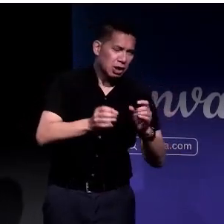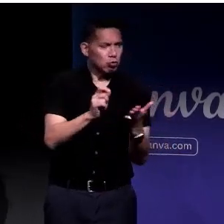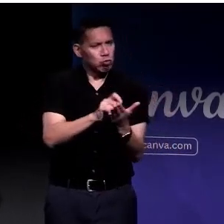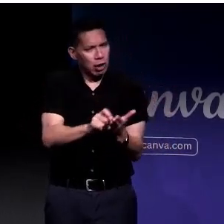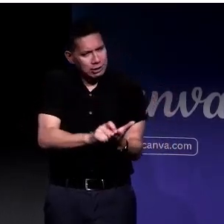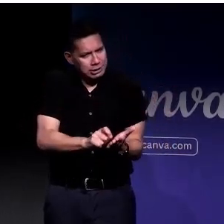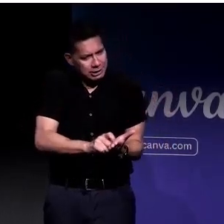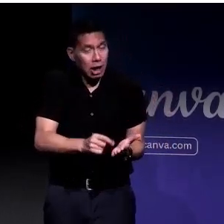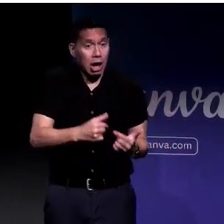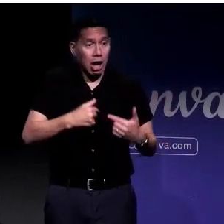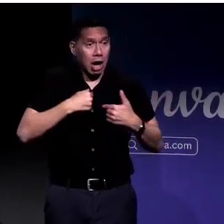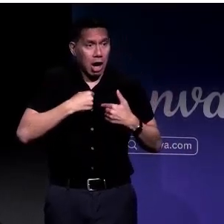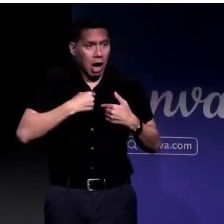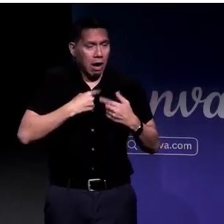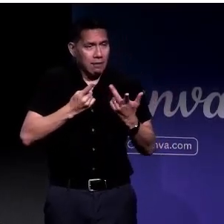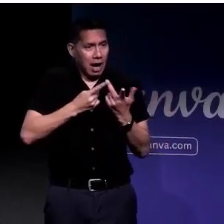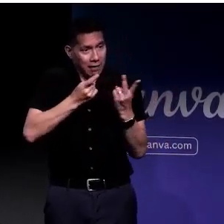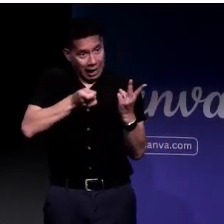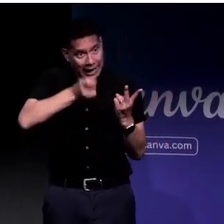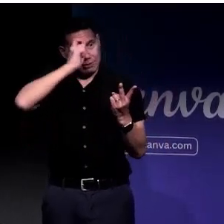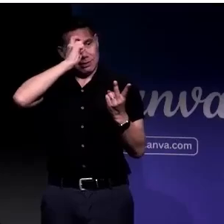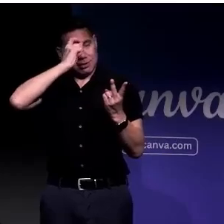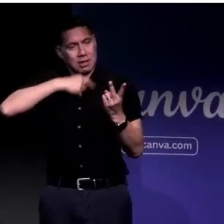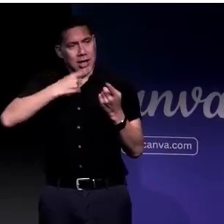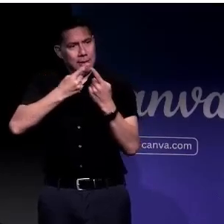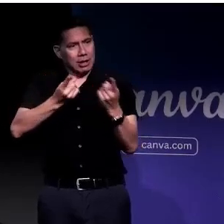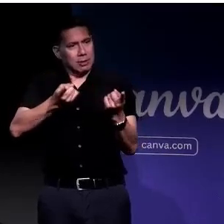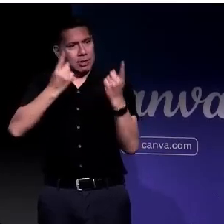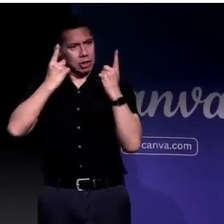I wear an academic hat I'm an emerging researcher.